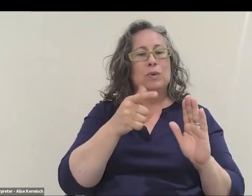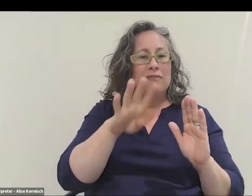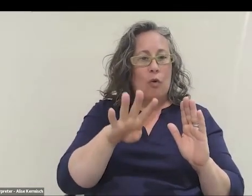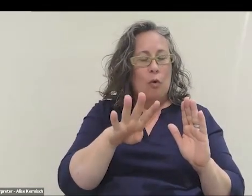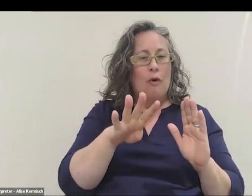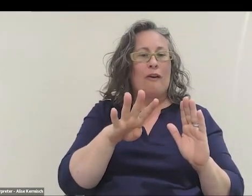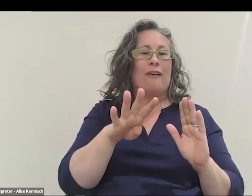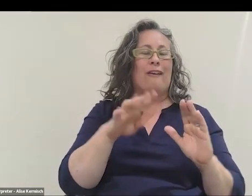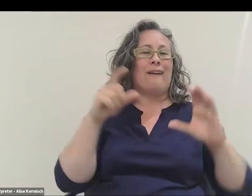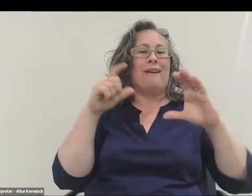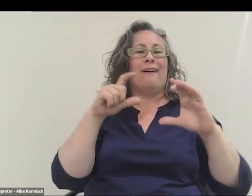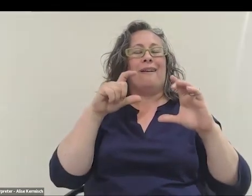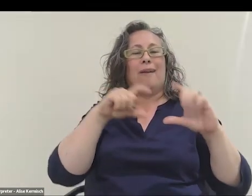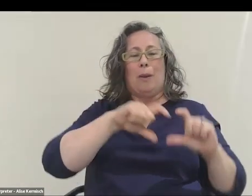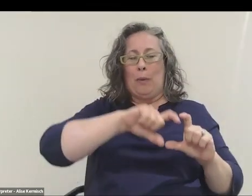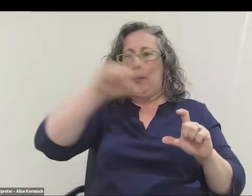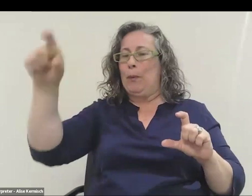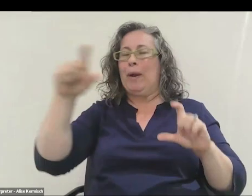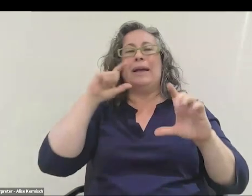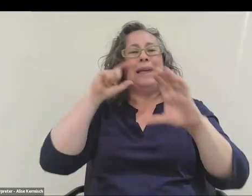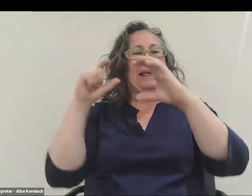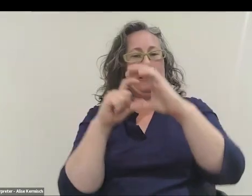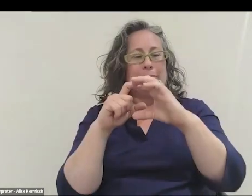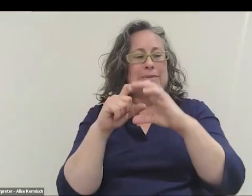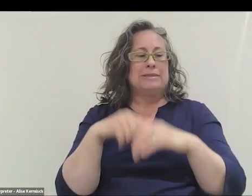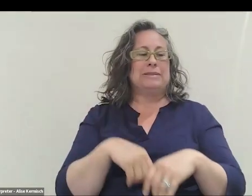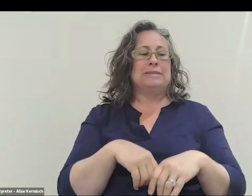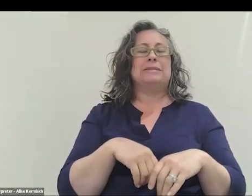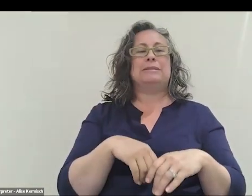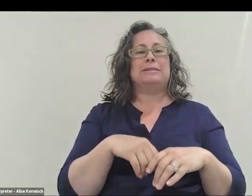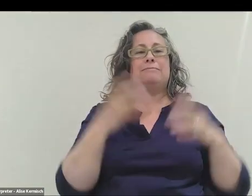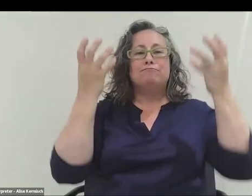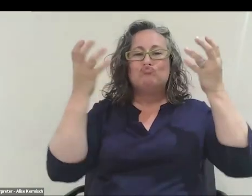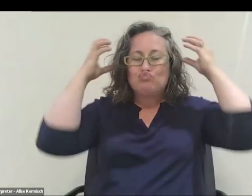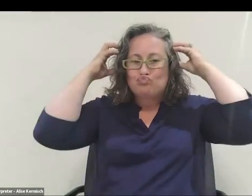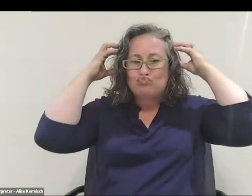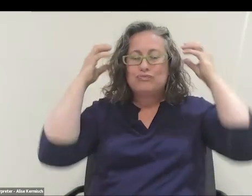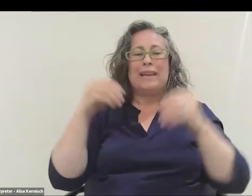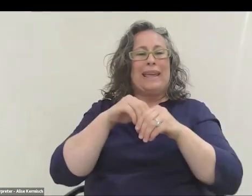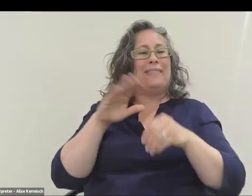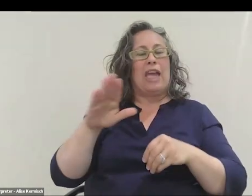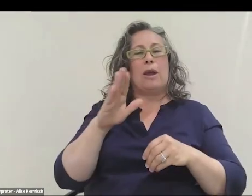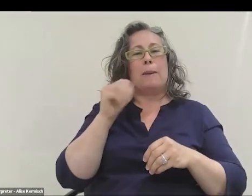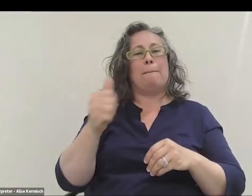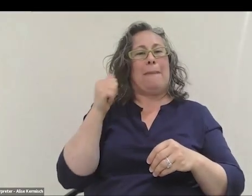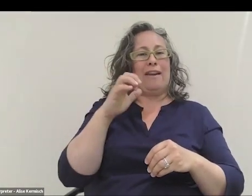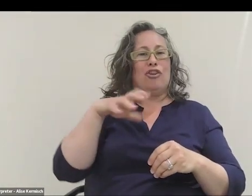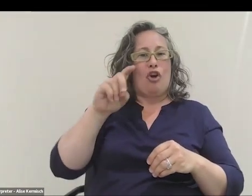There's a couple of photos of kids with headphones on in their backyards, engaging with the device, and then a couple